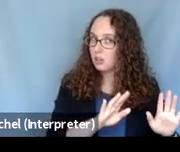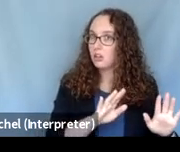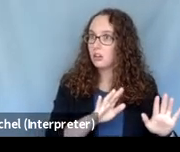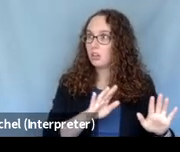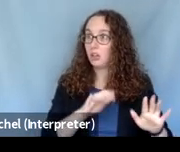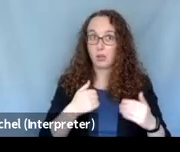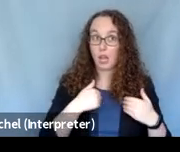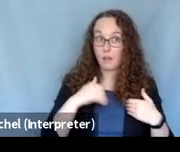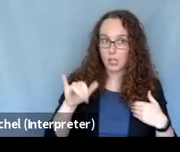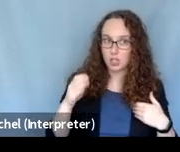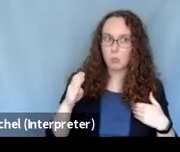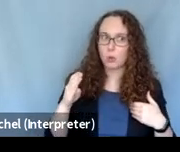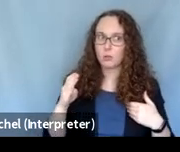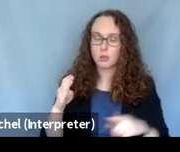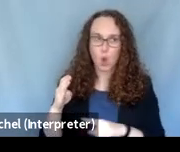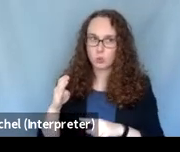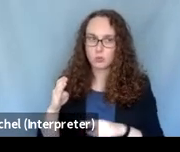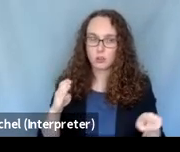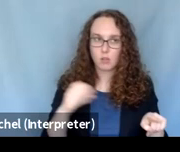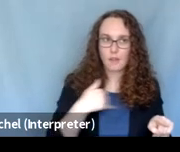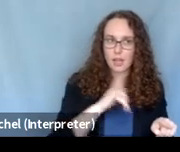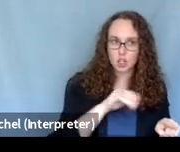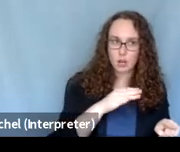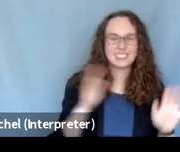Speaker website and then you'll see what